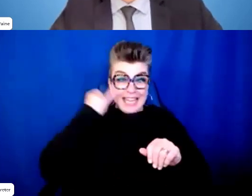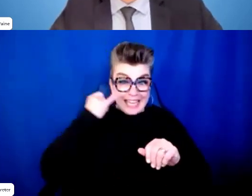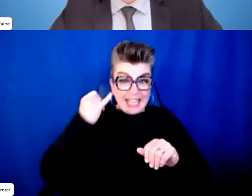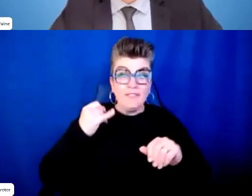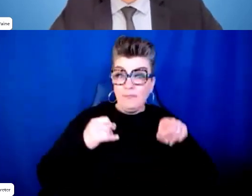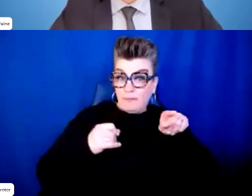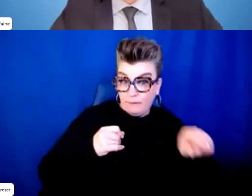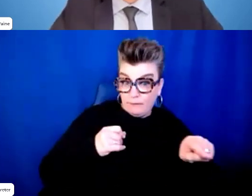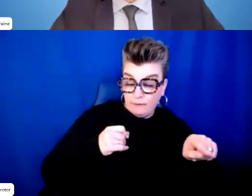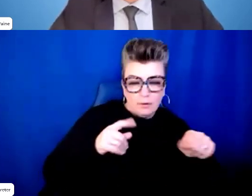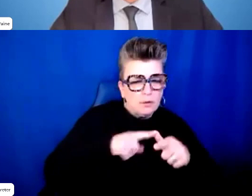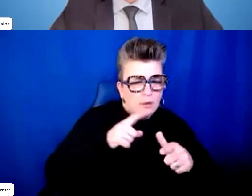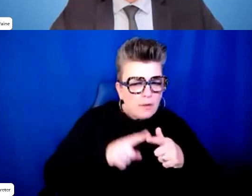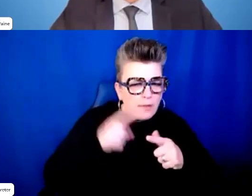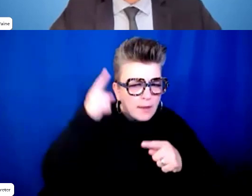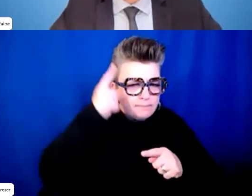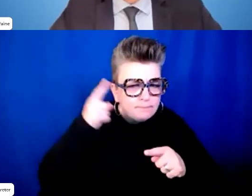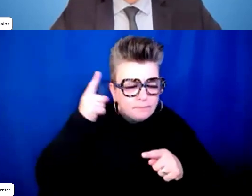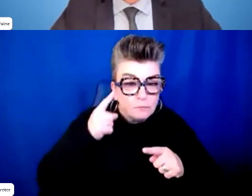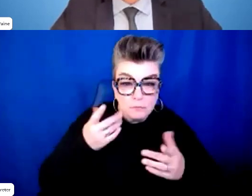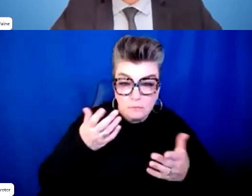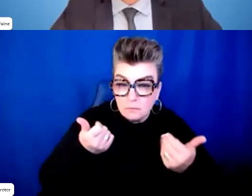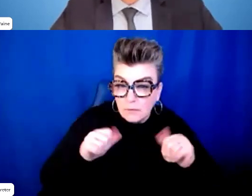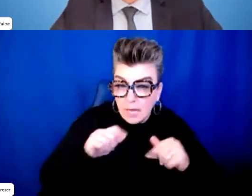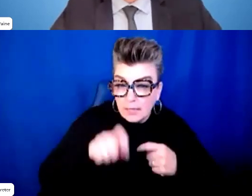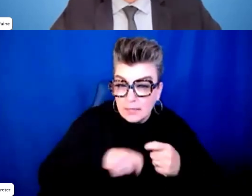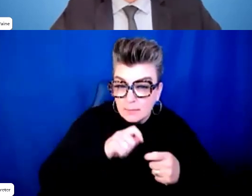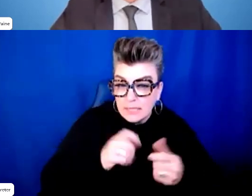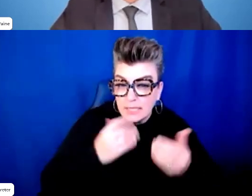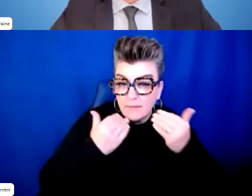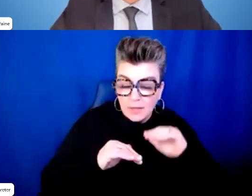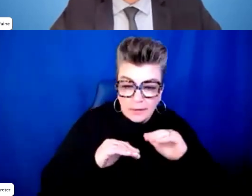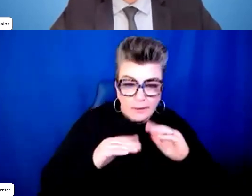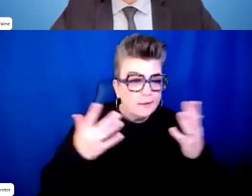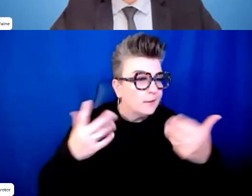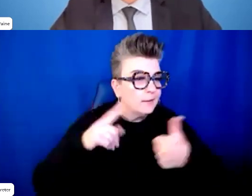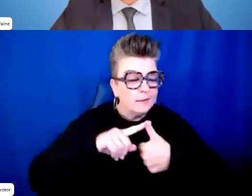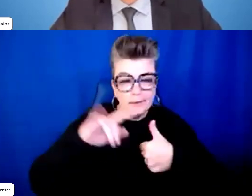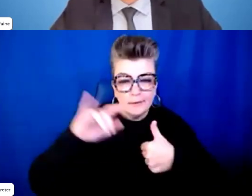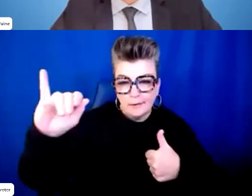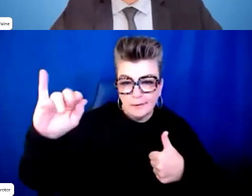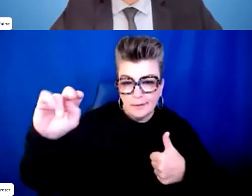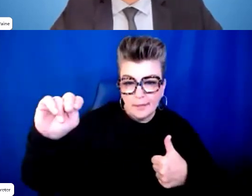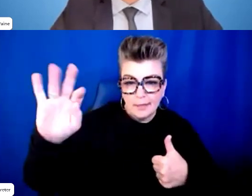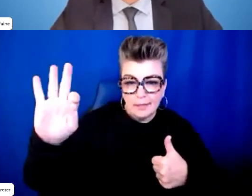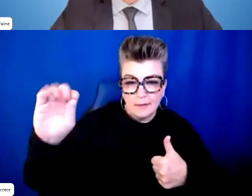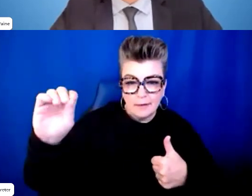whether there might be, you know, specific limitations that stem from things like informed consent or from laws that would need to be followed